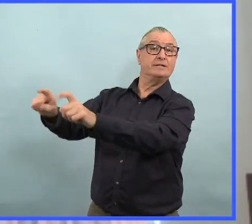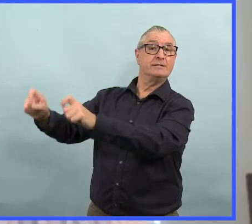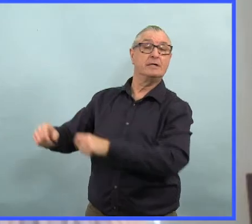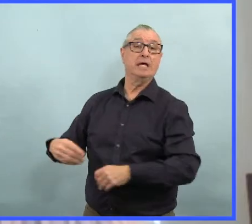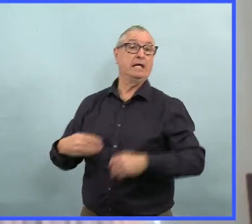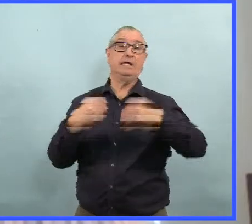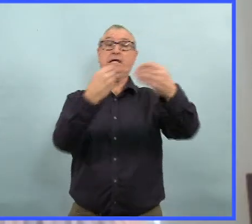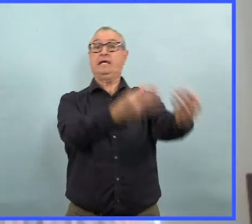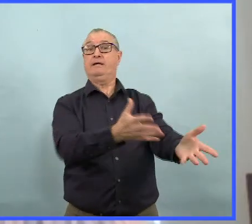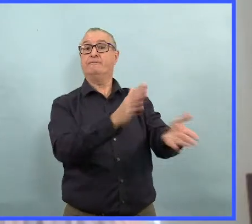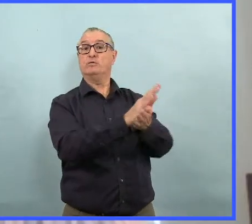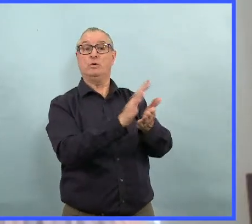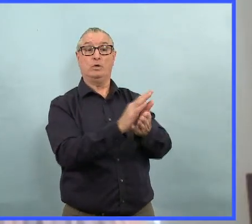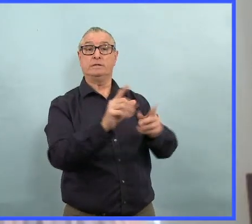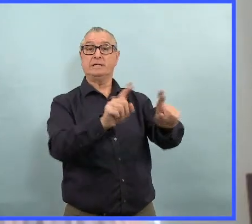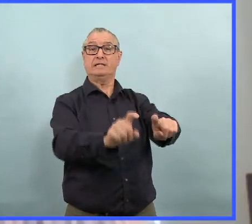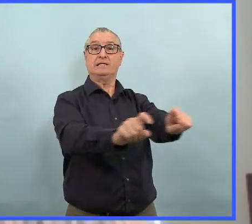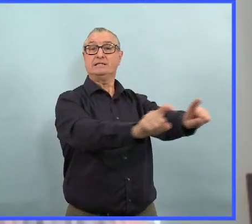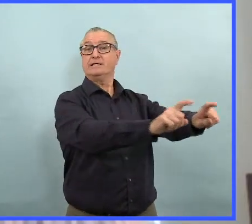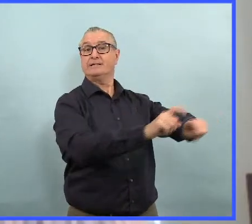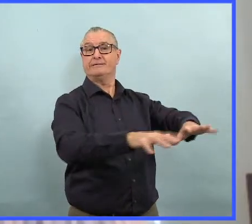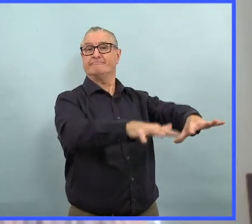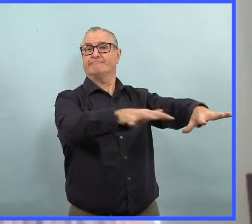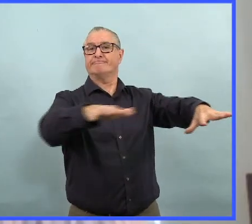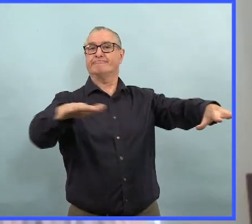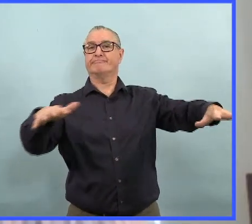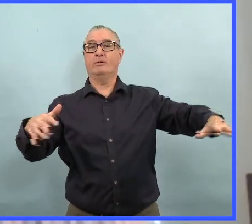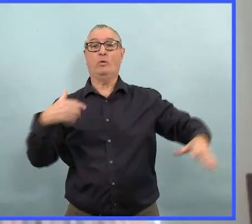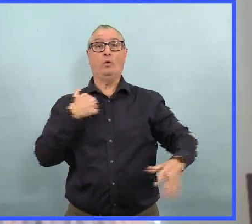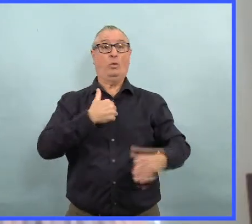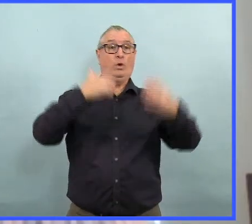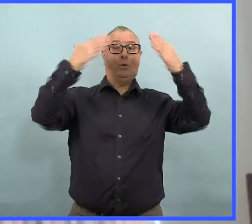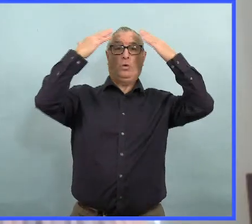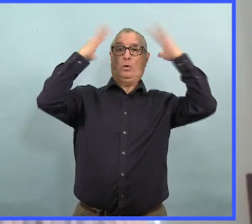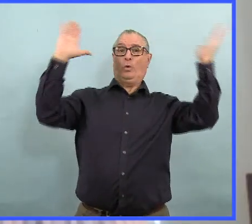so we're certainly not blind with what's uh what's going on and just our approach has to change